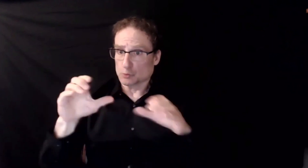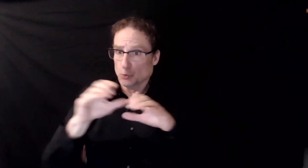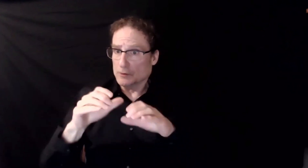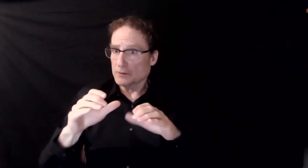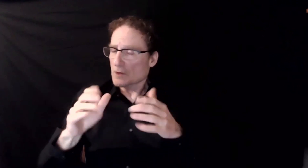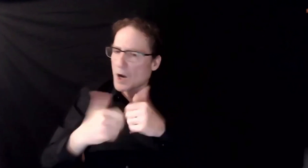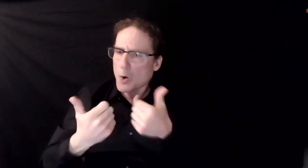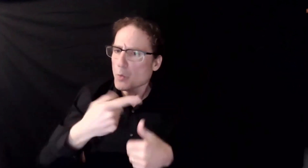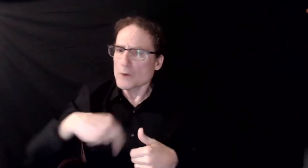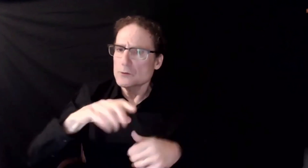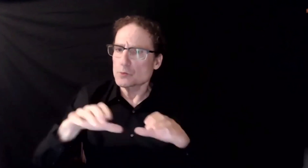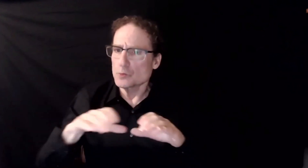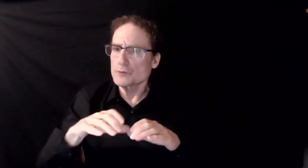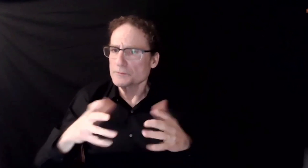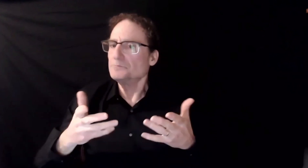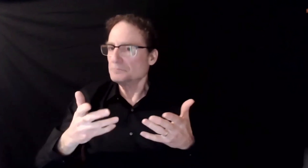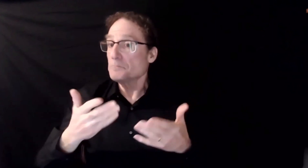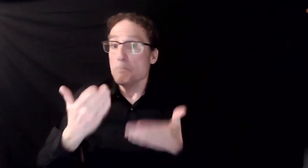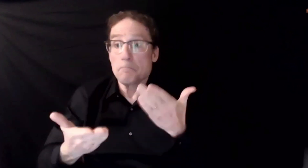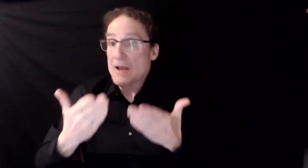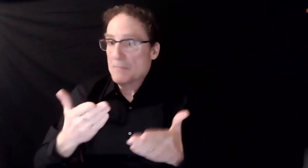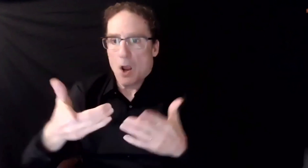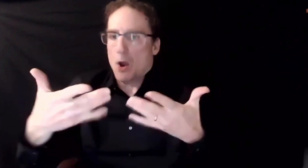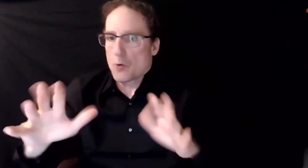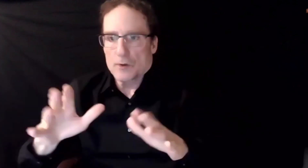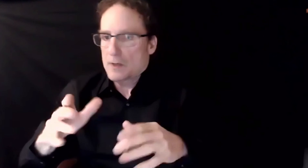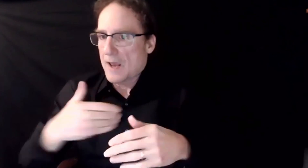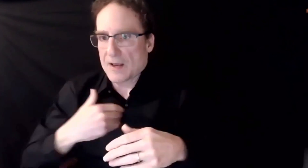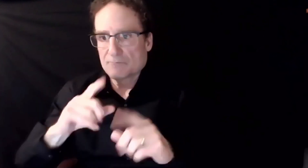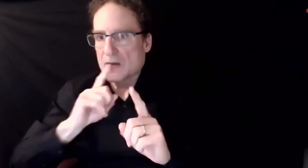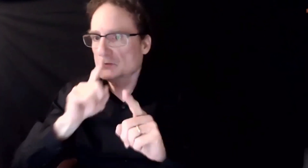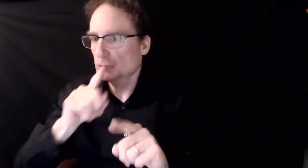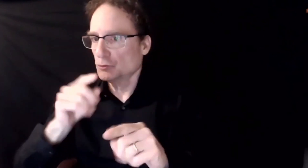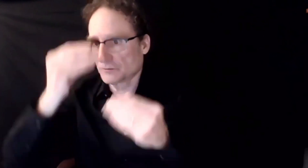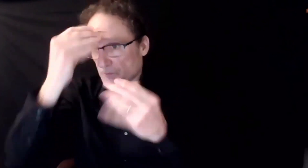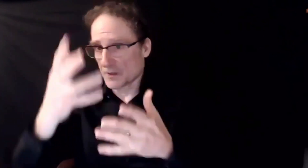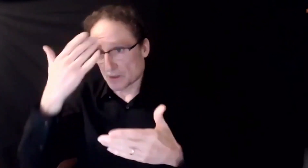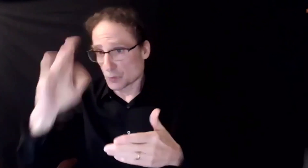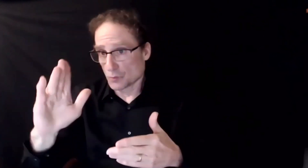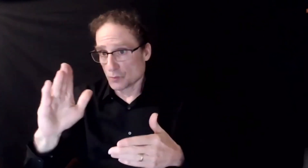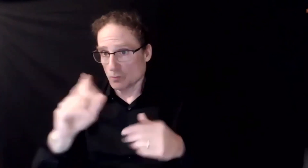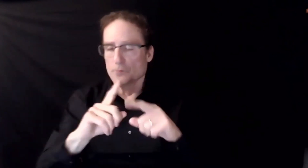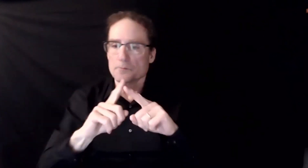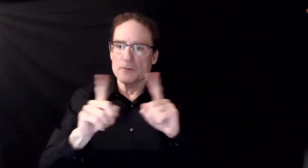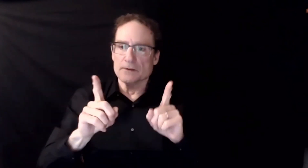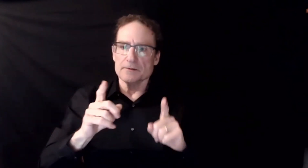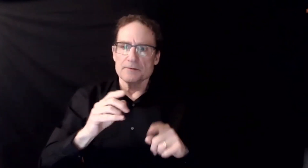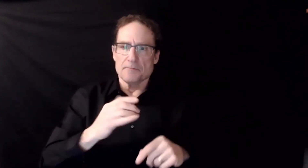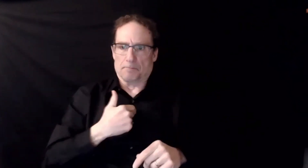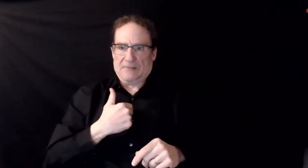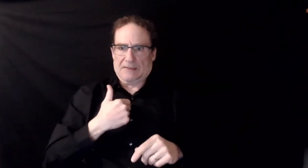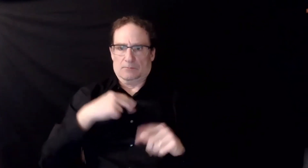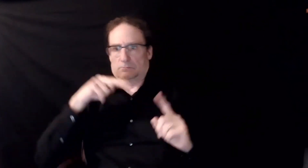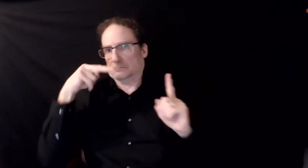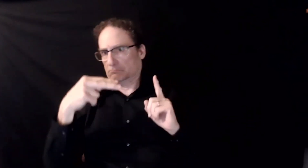that deaf individuals are receiving? And what are the graduation rates? Maybe that's already in progress and maybe we already have the answers on that